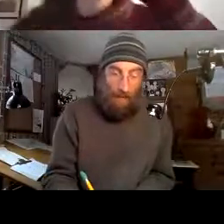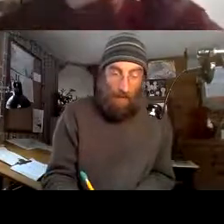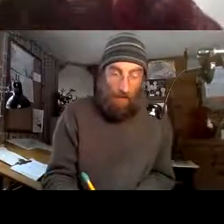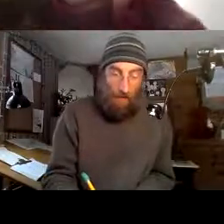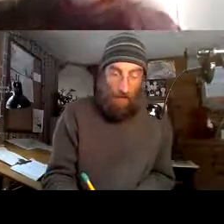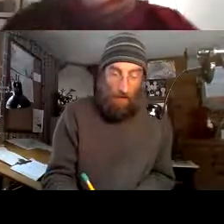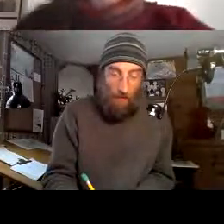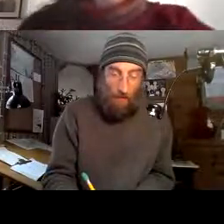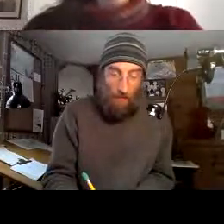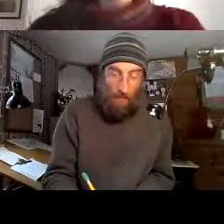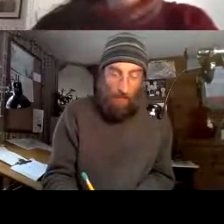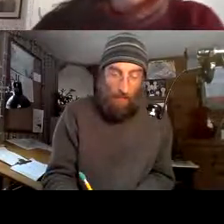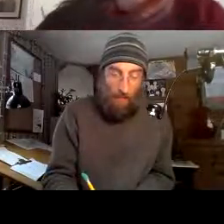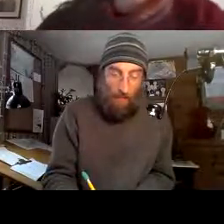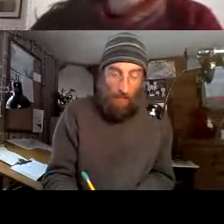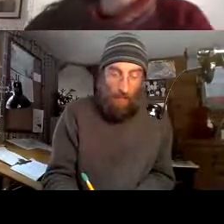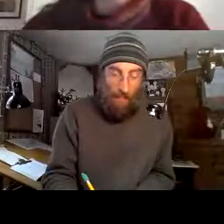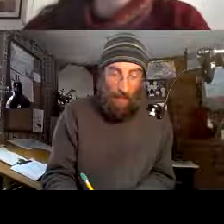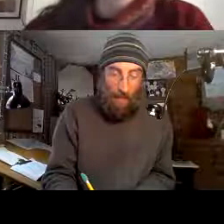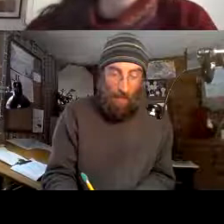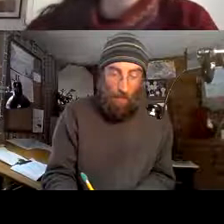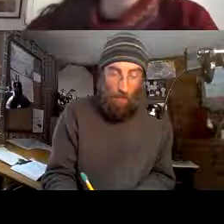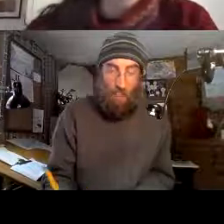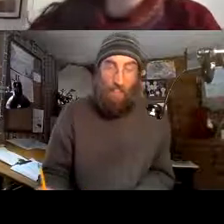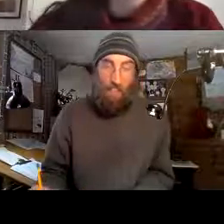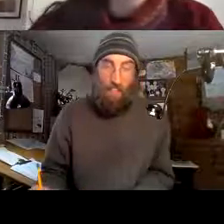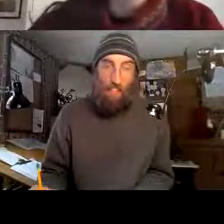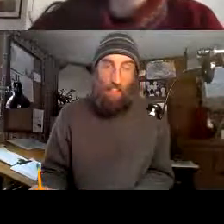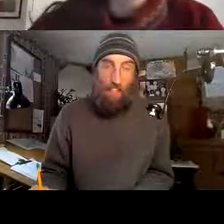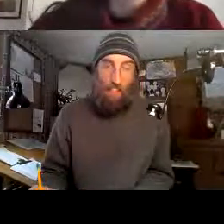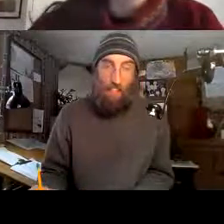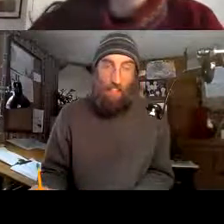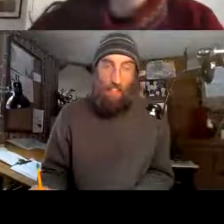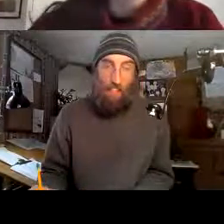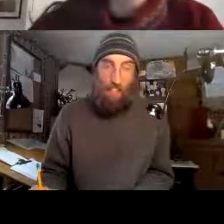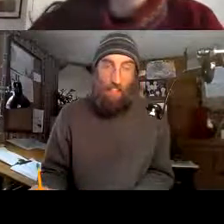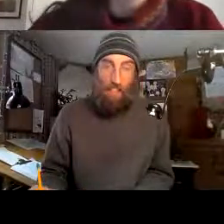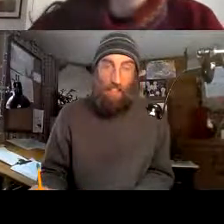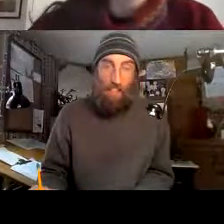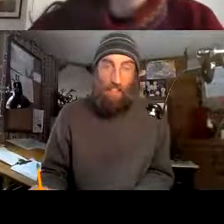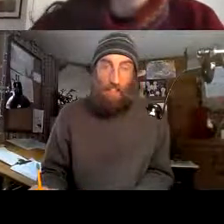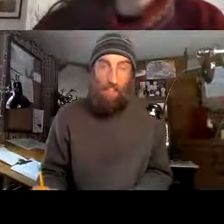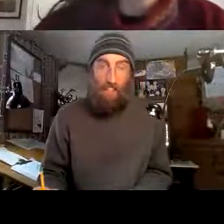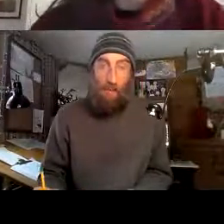And this character, maybe, is involved in it uh, and hopes it,